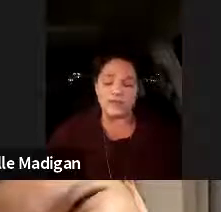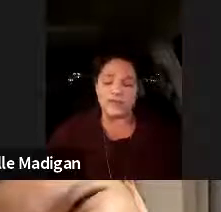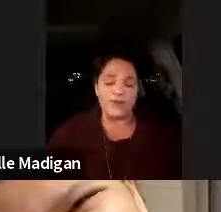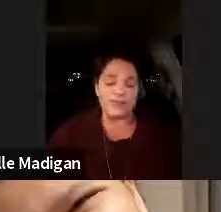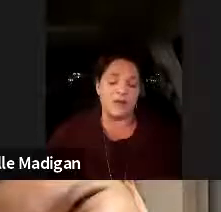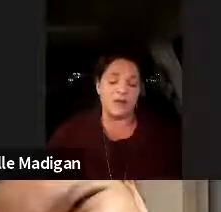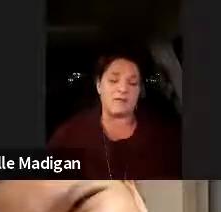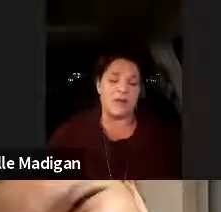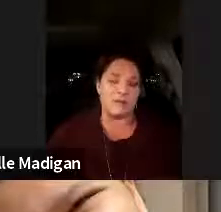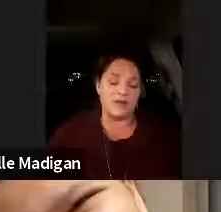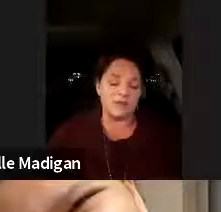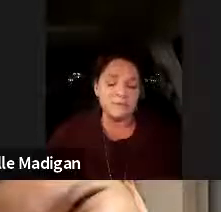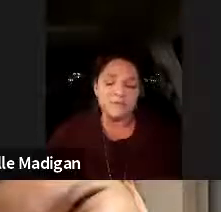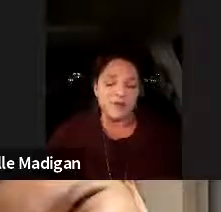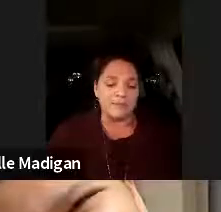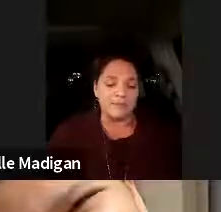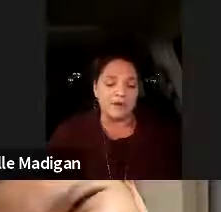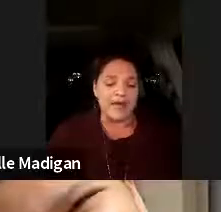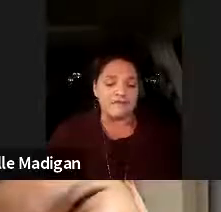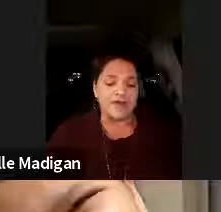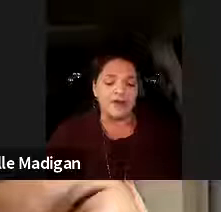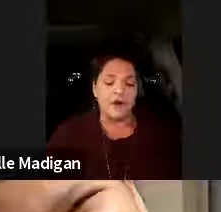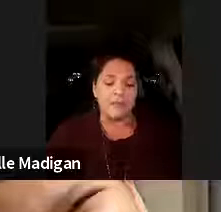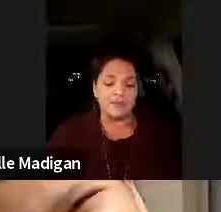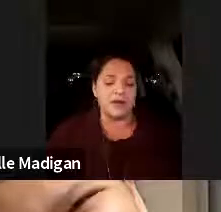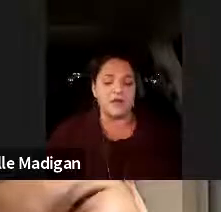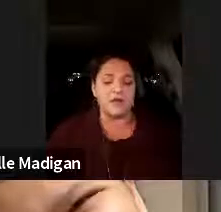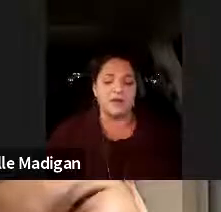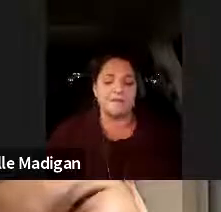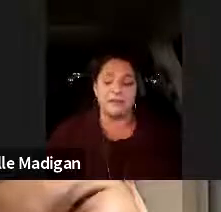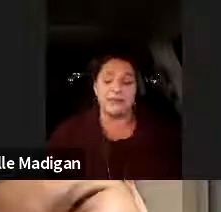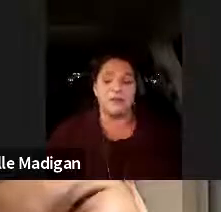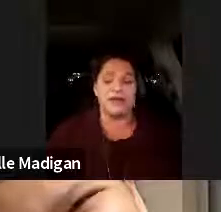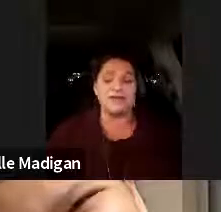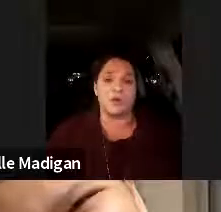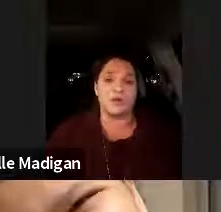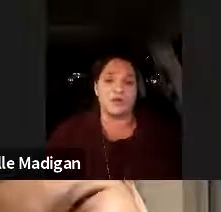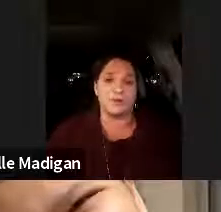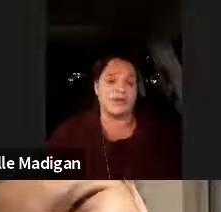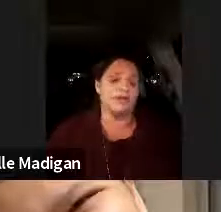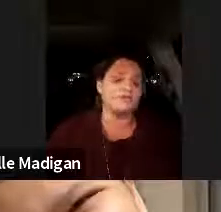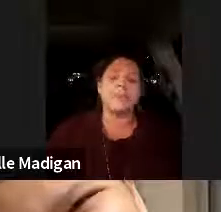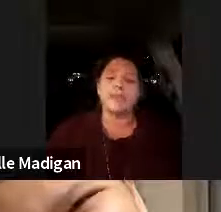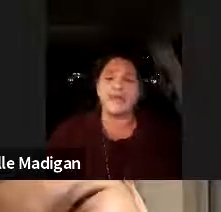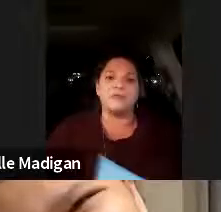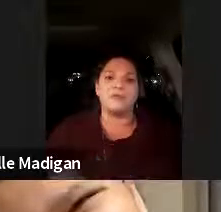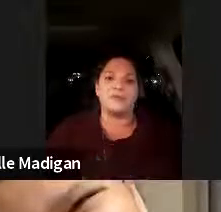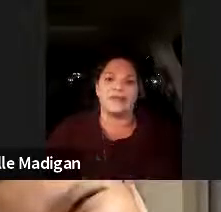Richelle Madigan: decrease trauma to families and bring a lifeline to our children and families who need it so desperately Thank you for listening.